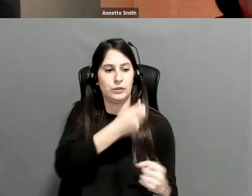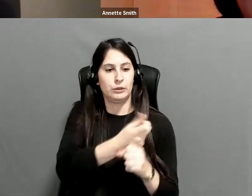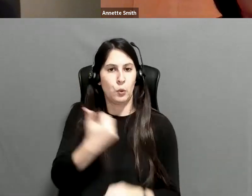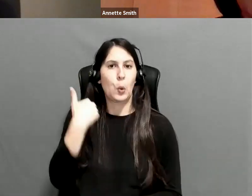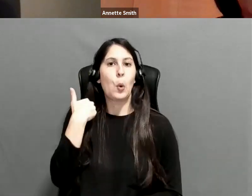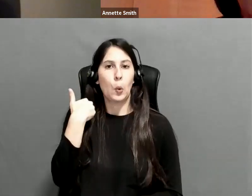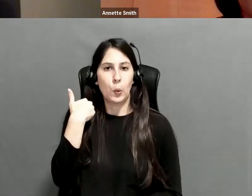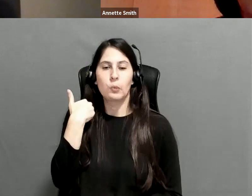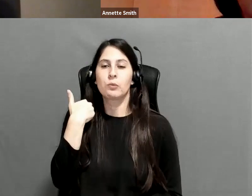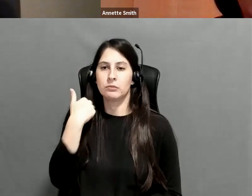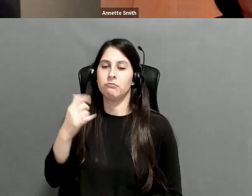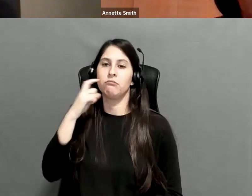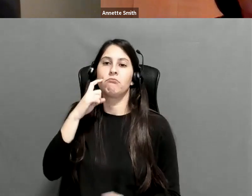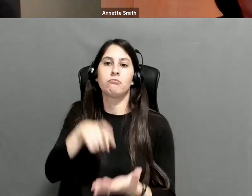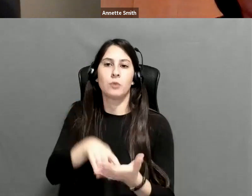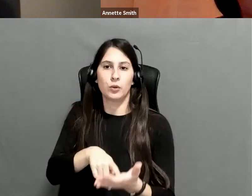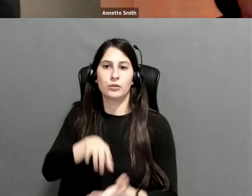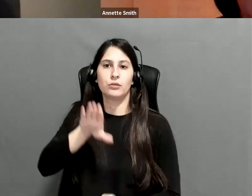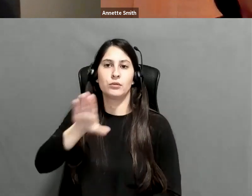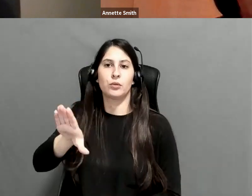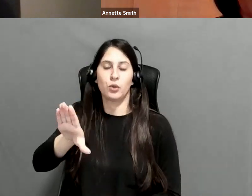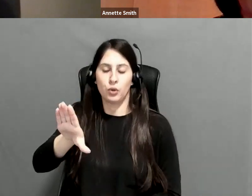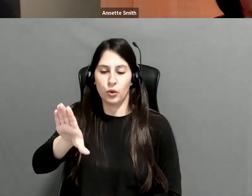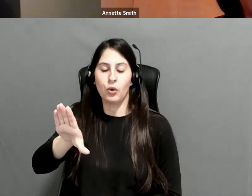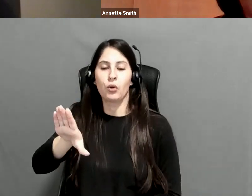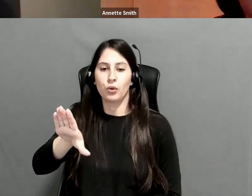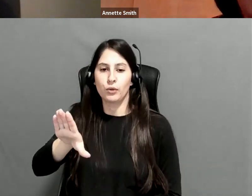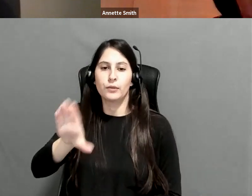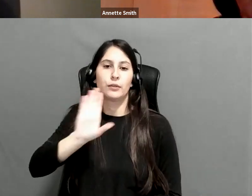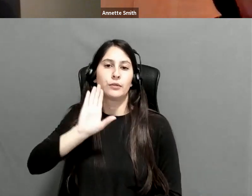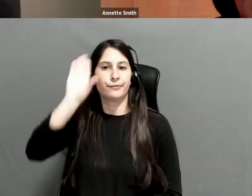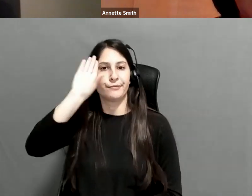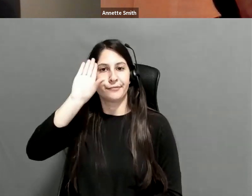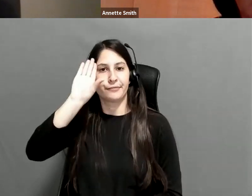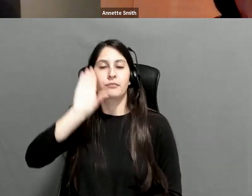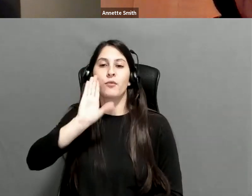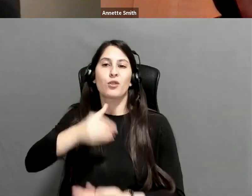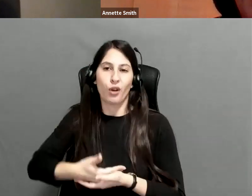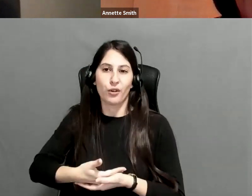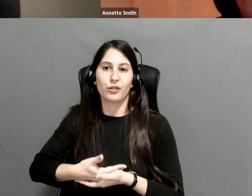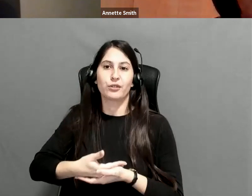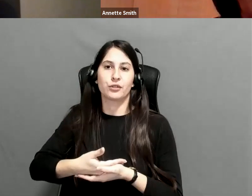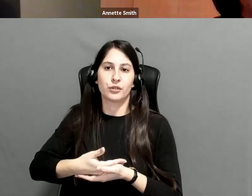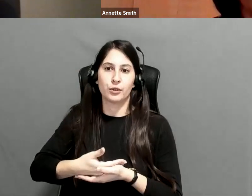a lot of weight. He was very skinny a couple of years ago, and I have seen